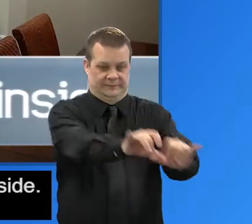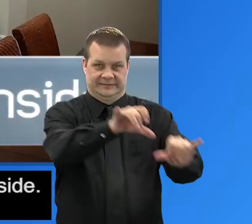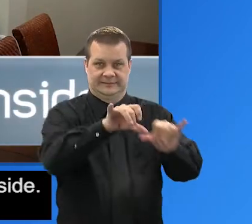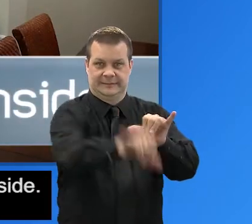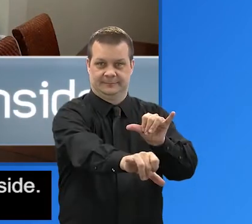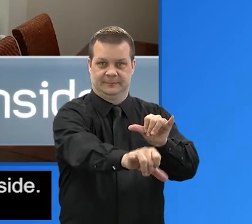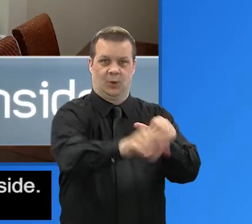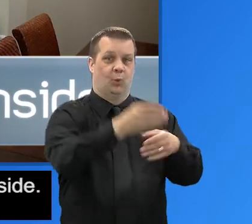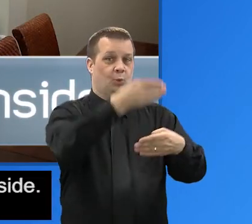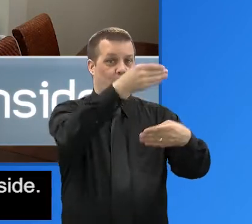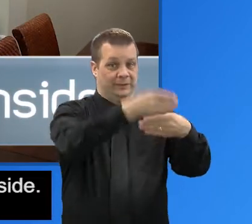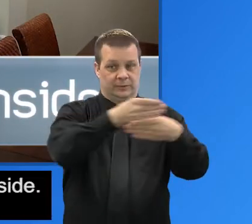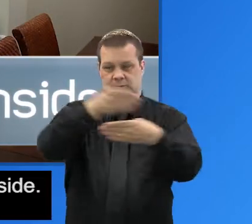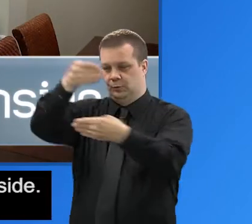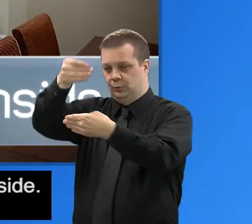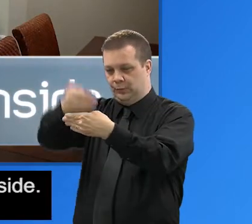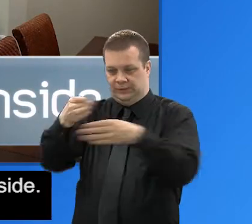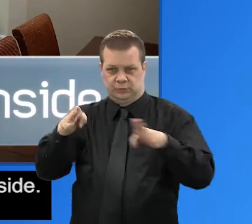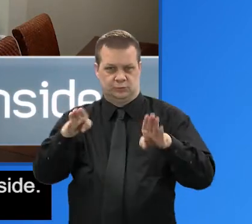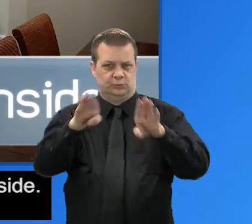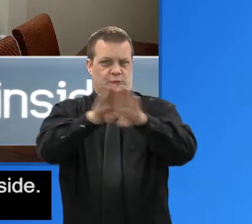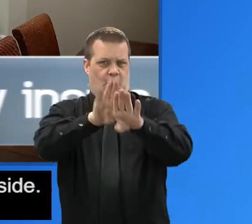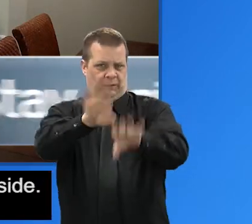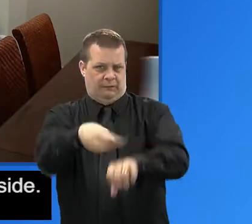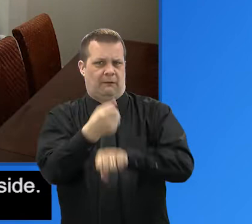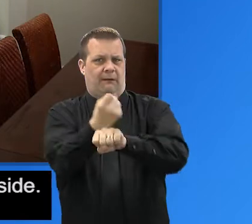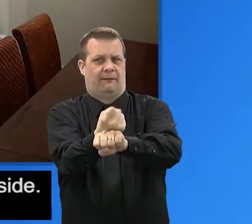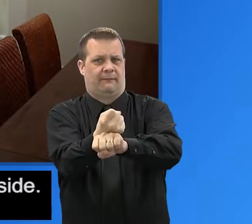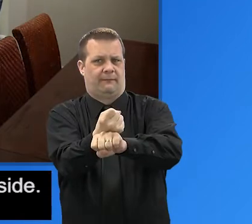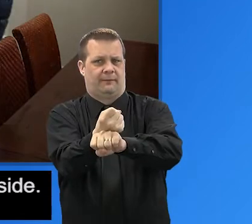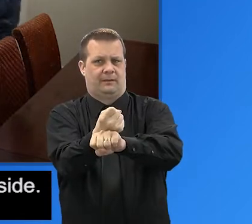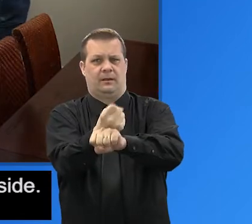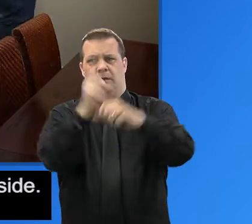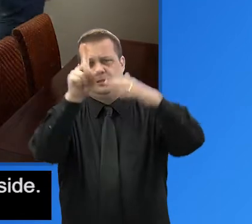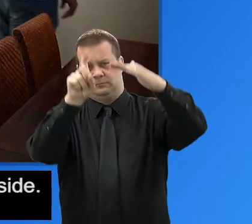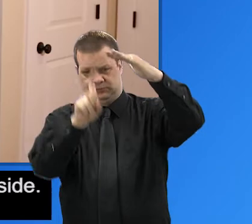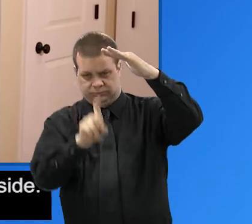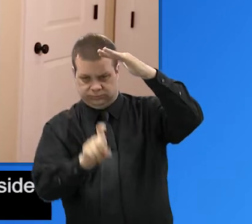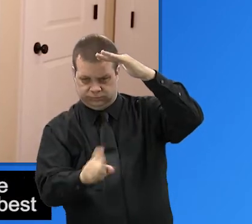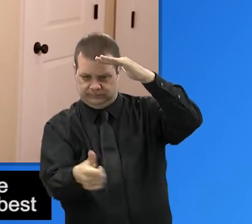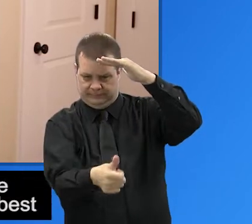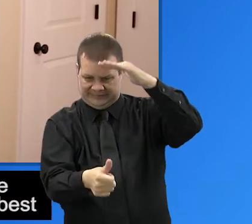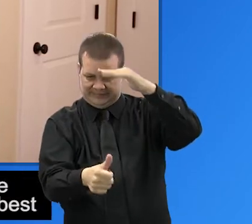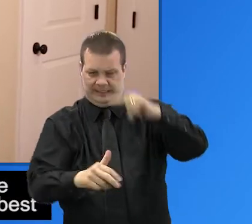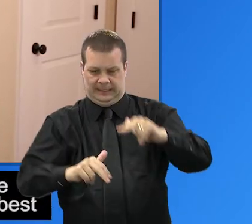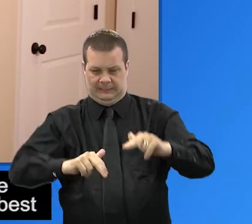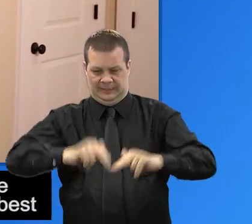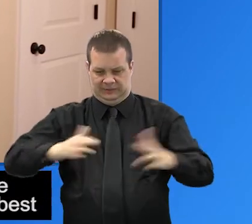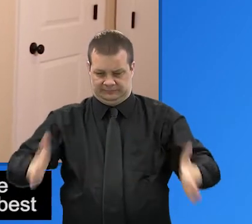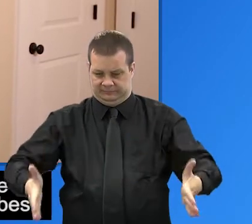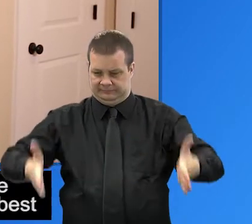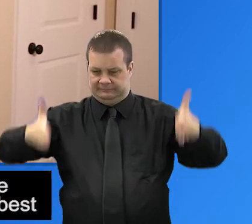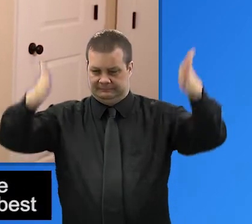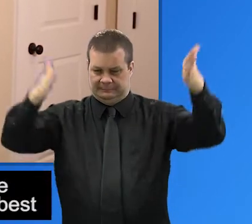Stay inside. Close and lock all windows and doors. Go to the basement or the middle of the building.